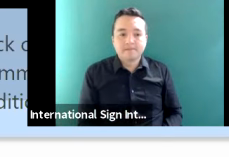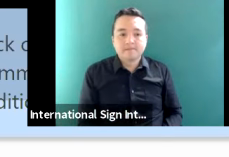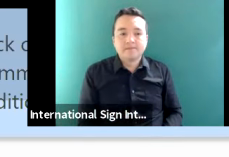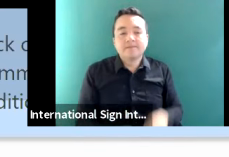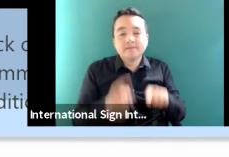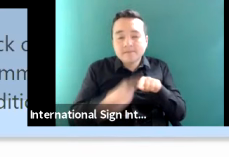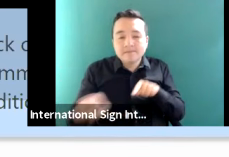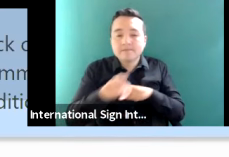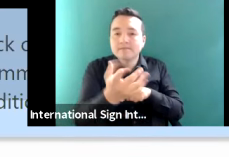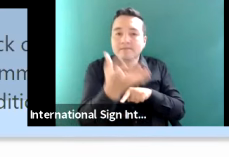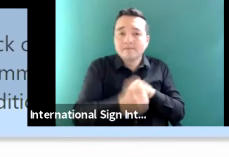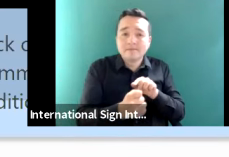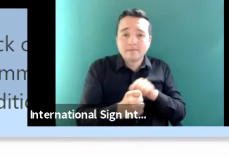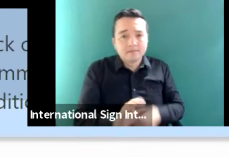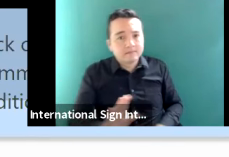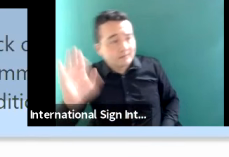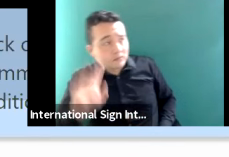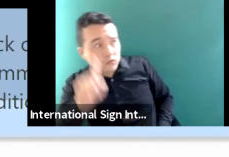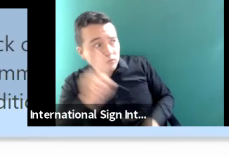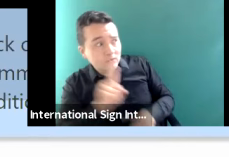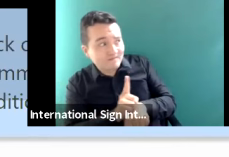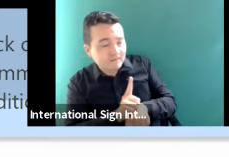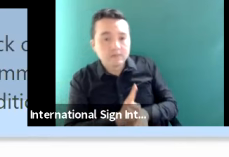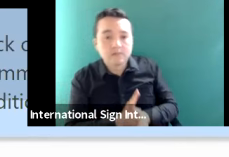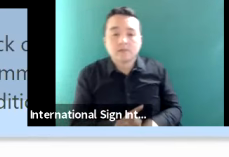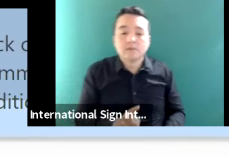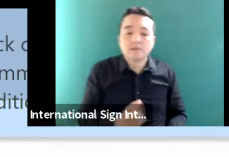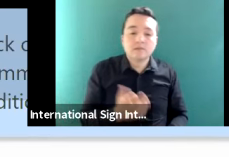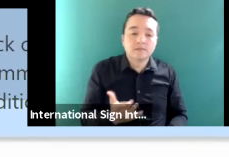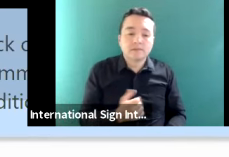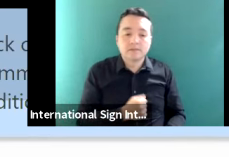At the end of the day, we are not owning these solutions. It's the innovators that will be a young businessman or young entrepreneur. This is what needs to happen. To expand the market of the assisted technology in that region.